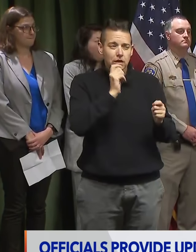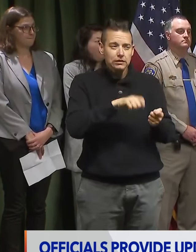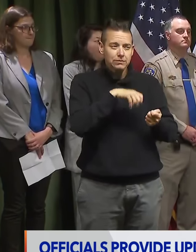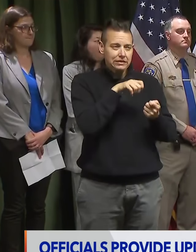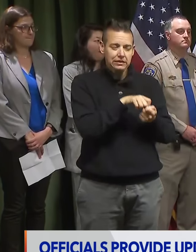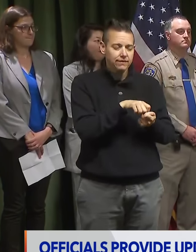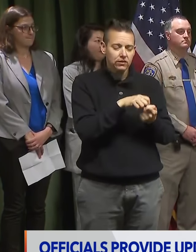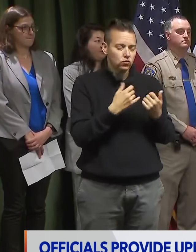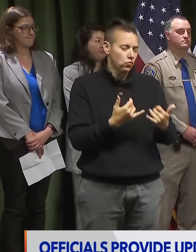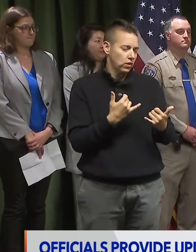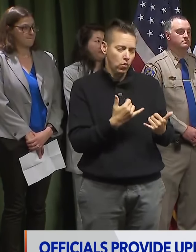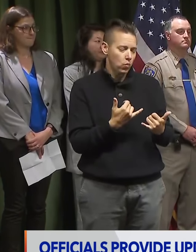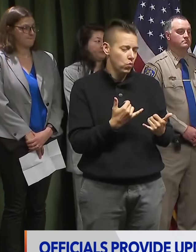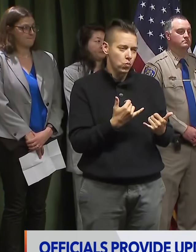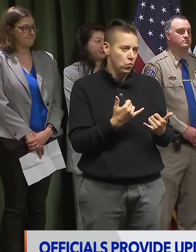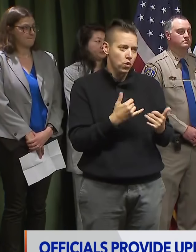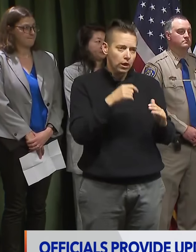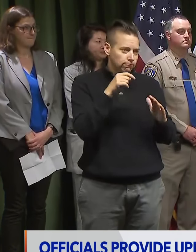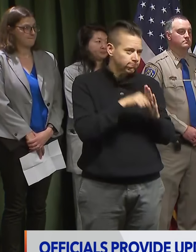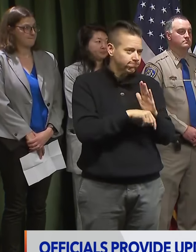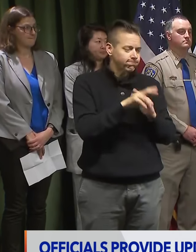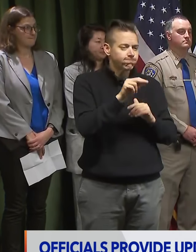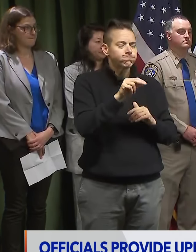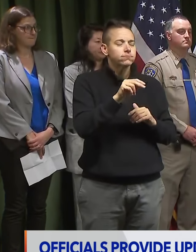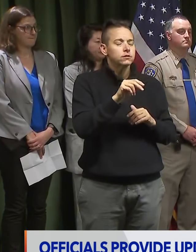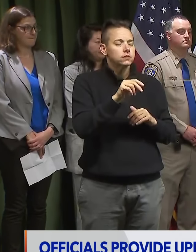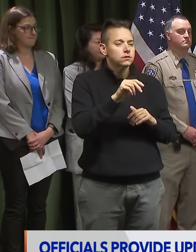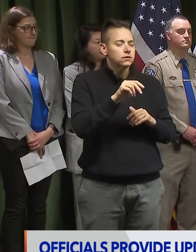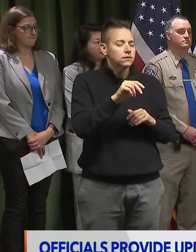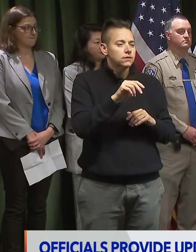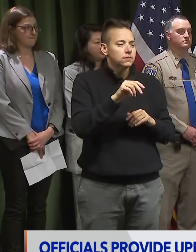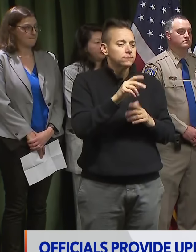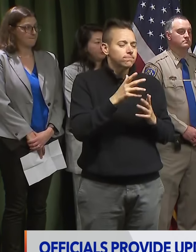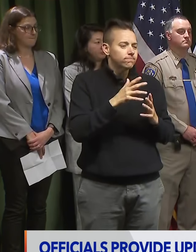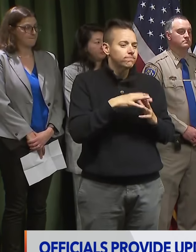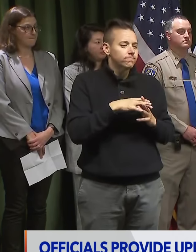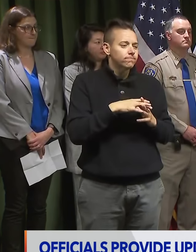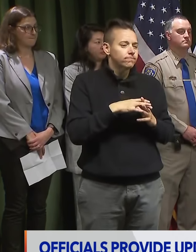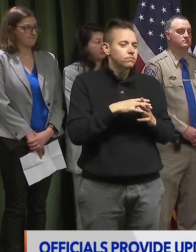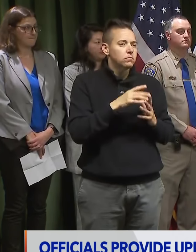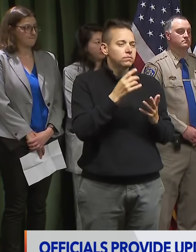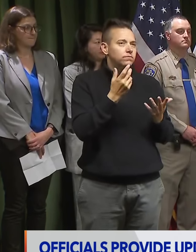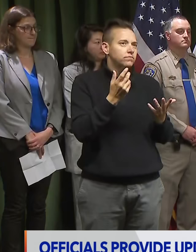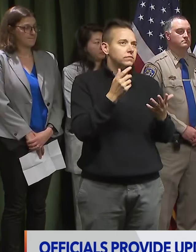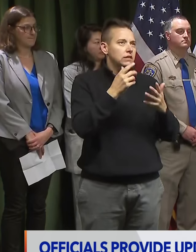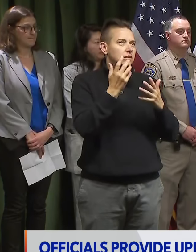PLEASE GIVE US SOME EXAMPLES THINGS FROM HIS PAST. I'M NOT GOING TO GET INTO